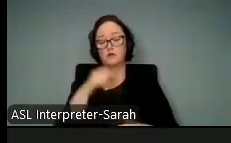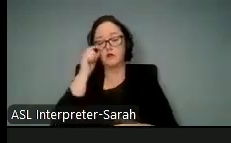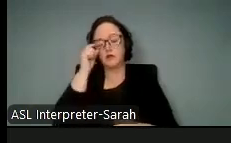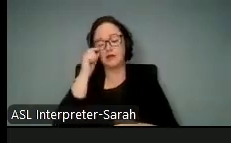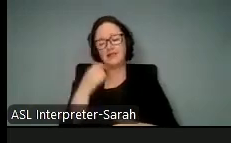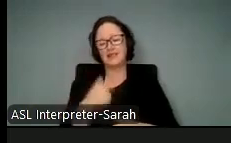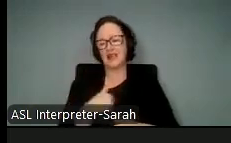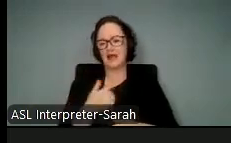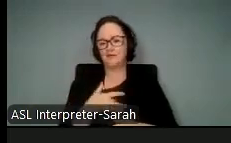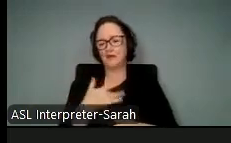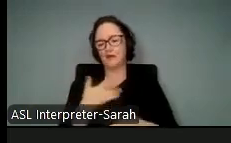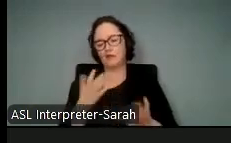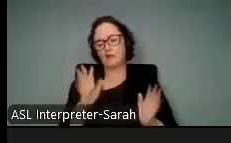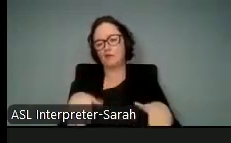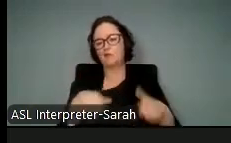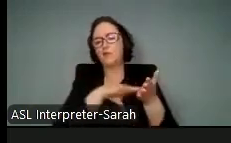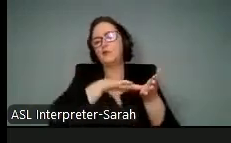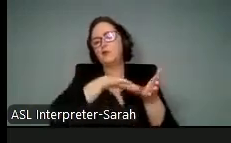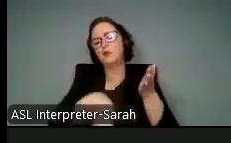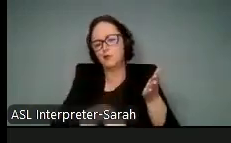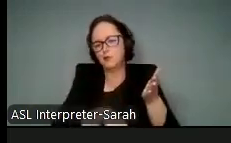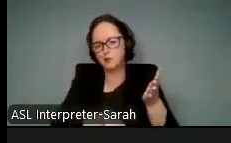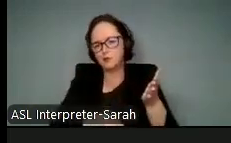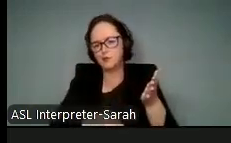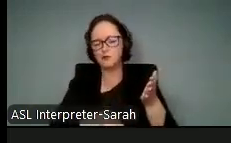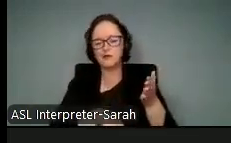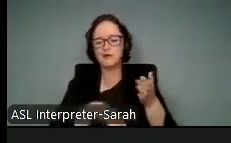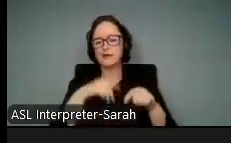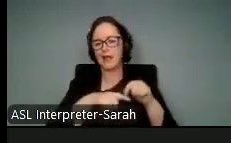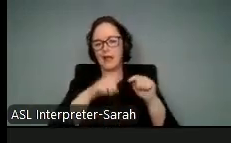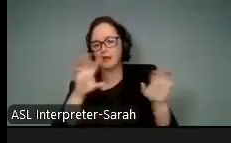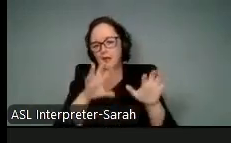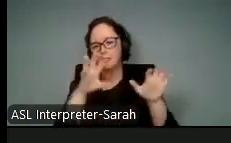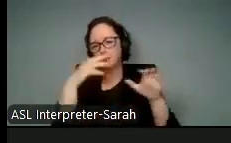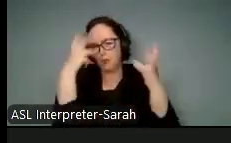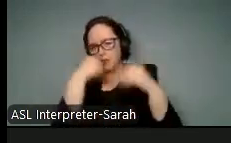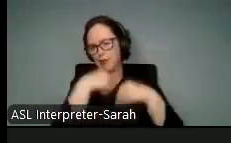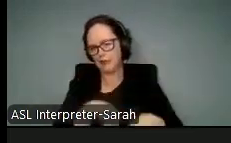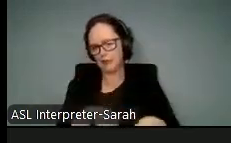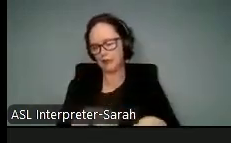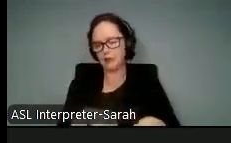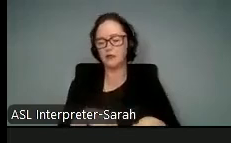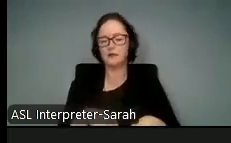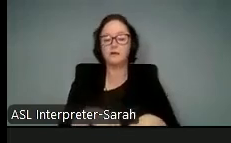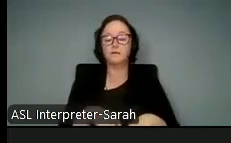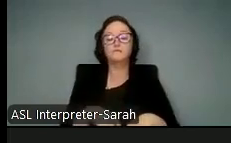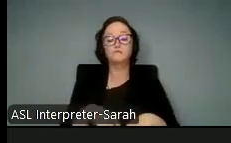because it's absolutely not true. Tyler: Yeah. A lot of the clients that I work with on a daily basis,